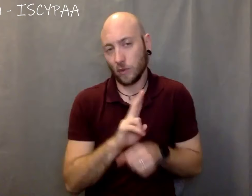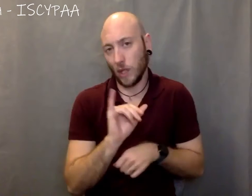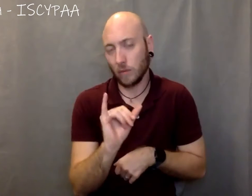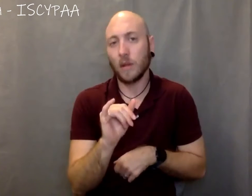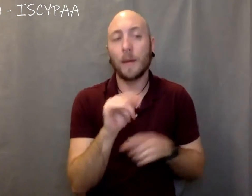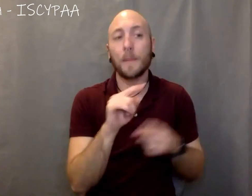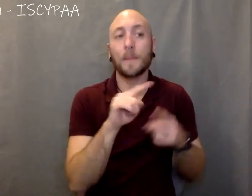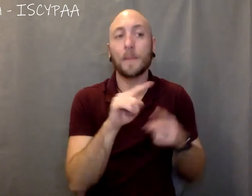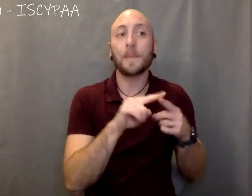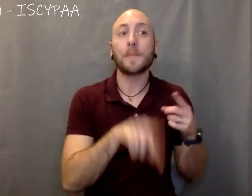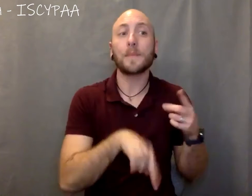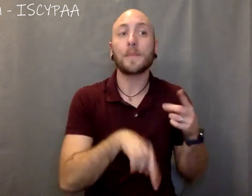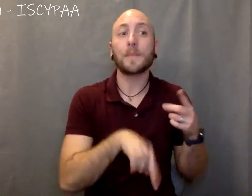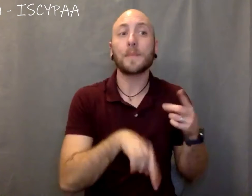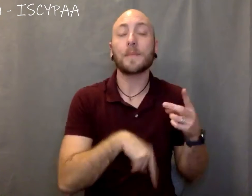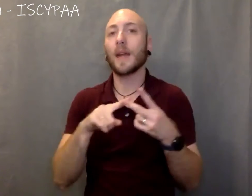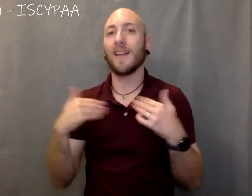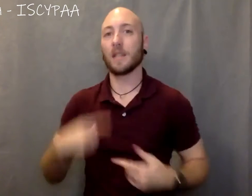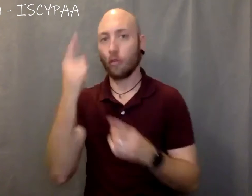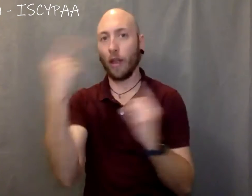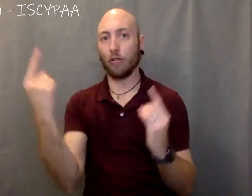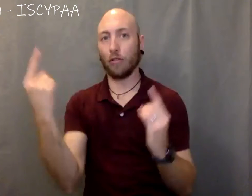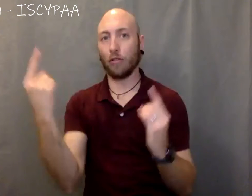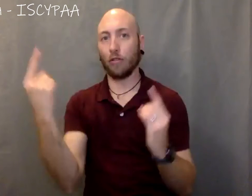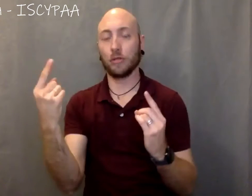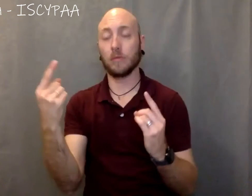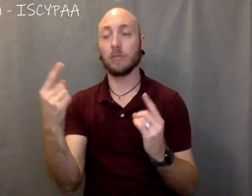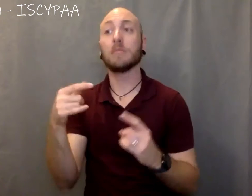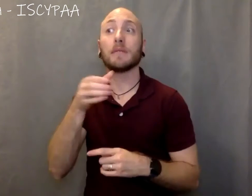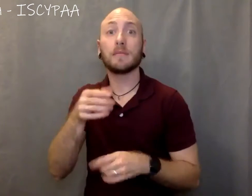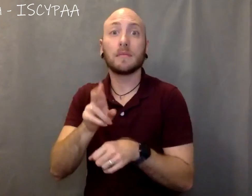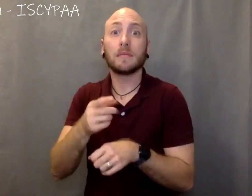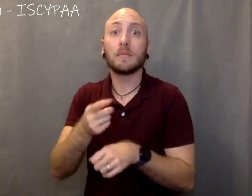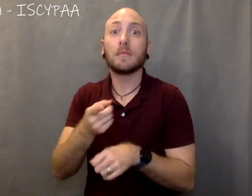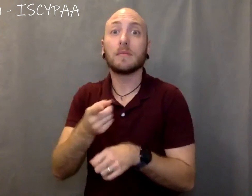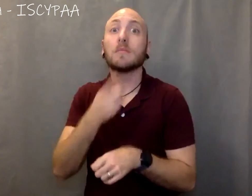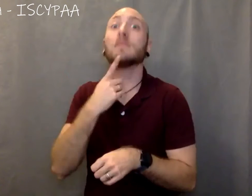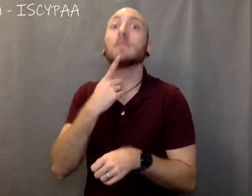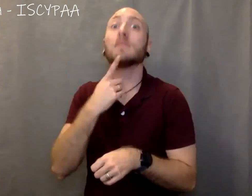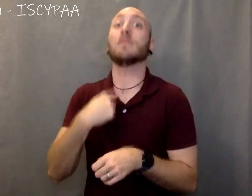a physical allergy, so that whenever I take alcohol and drugs in my body I lose my choice